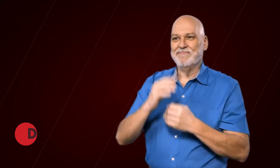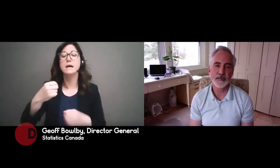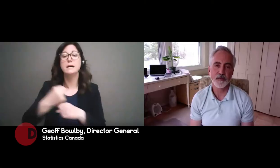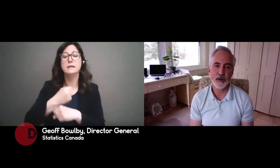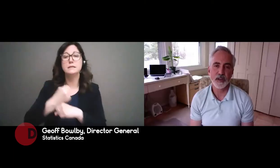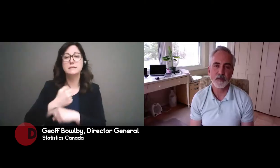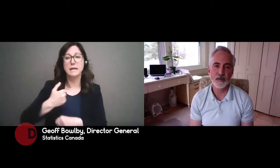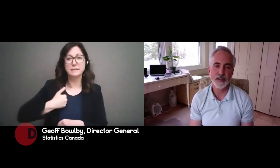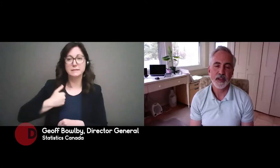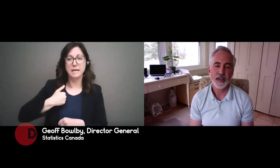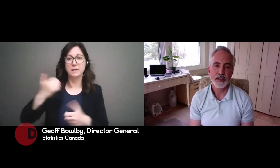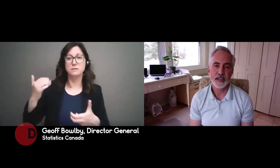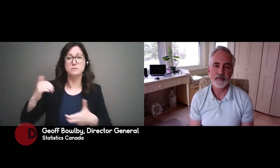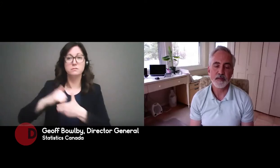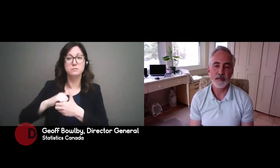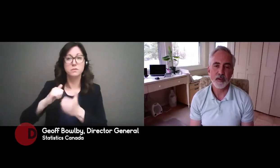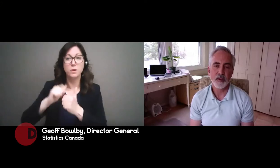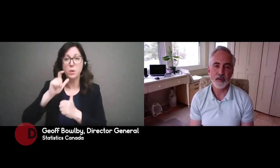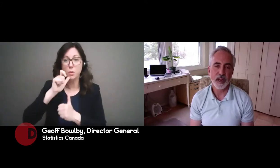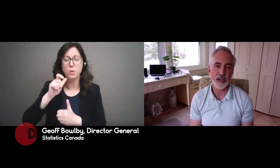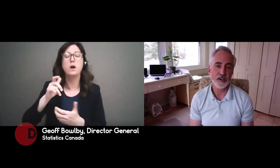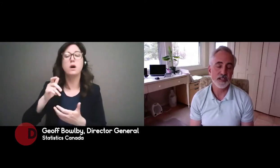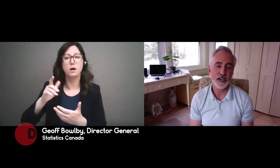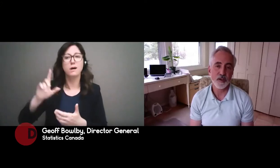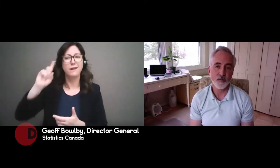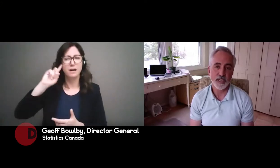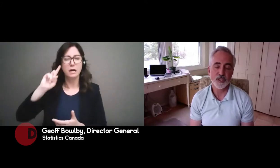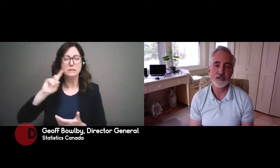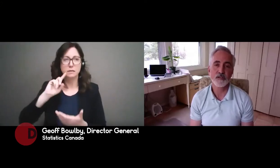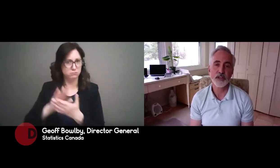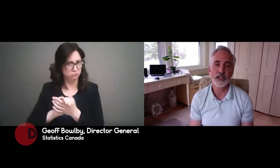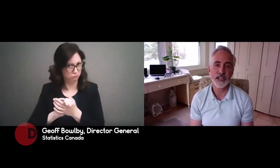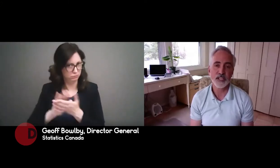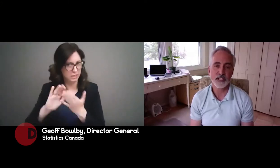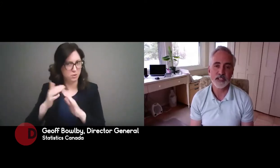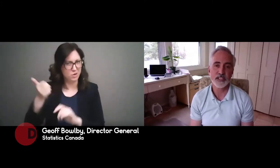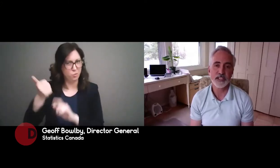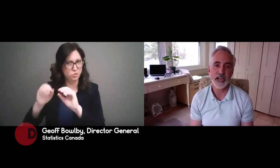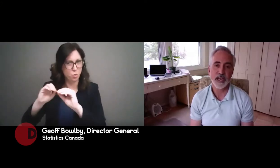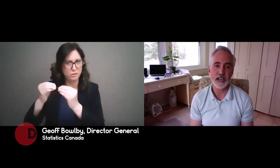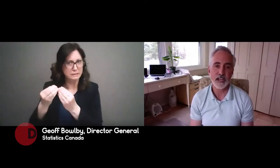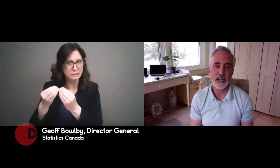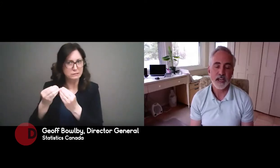[Geoff]: Statistics Canada does talk with Deaf organizations -